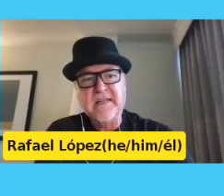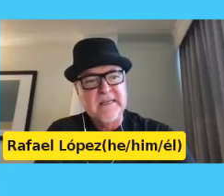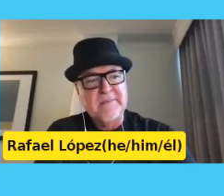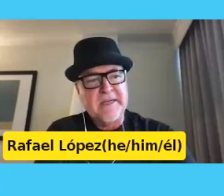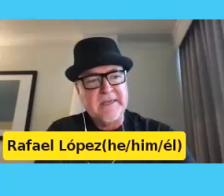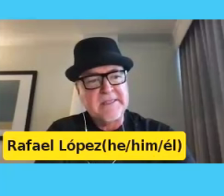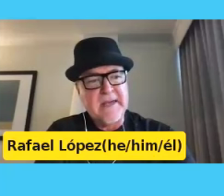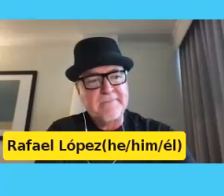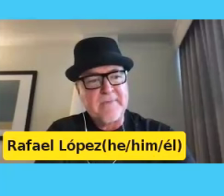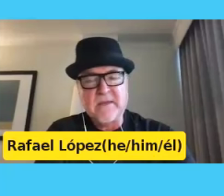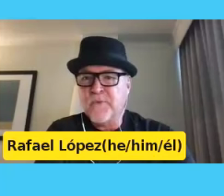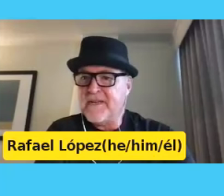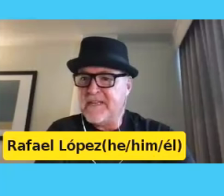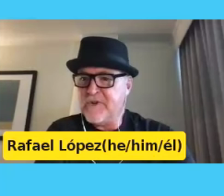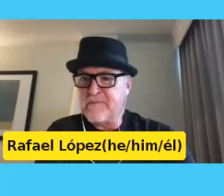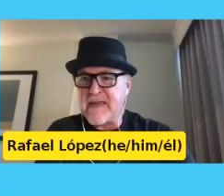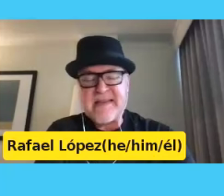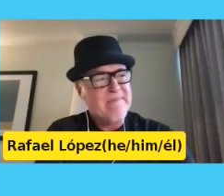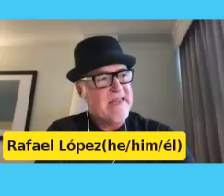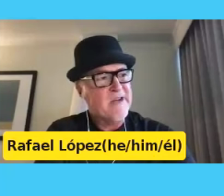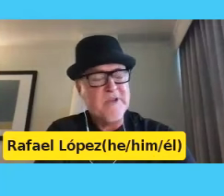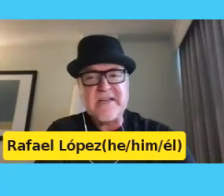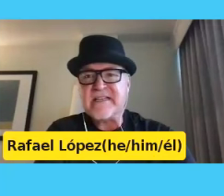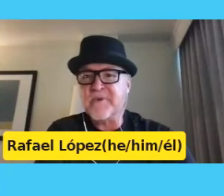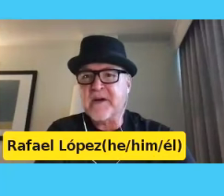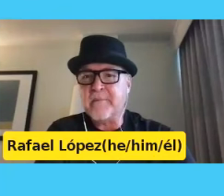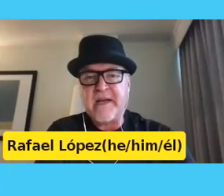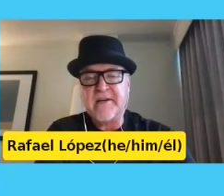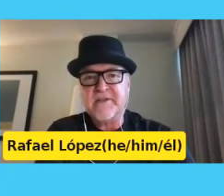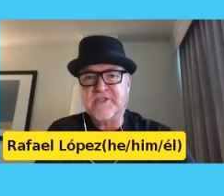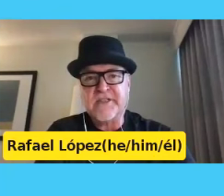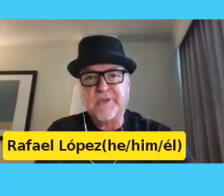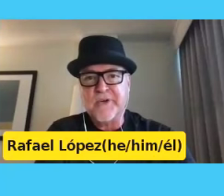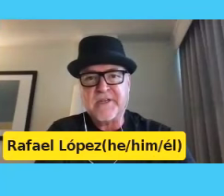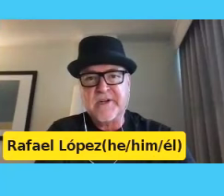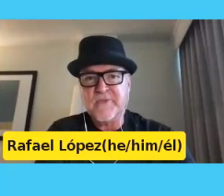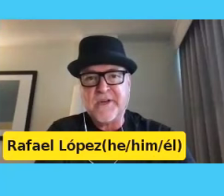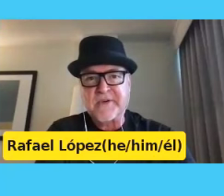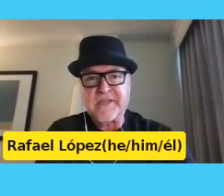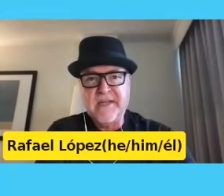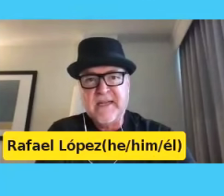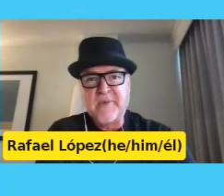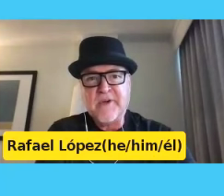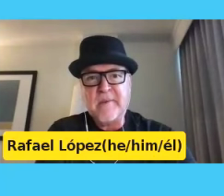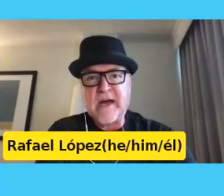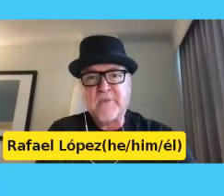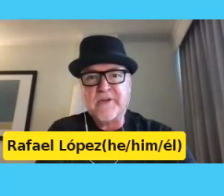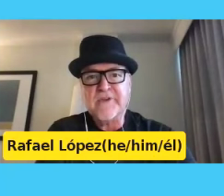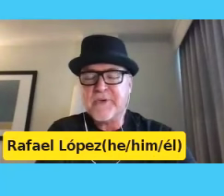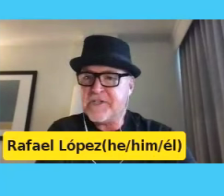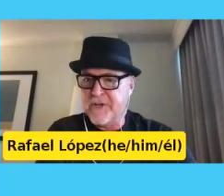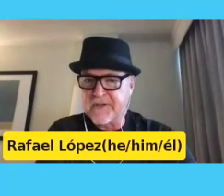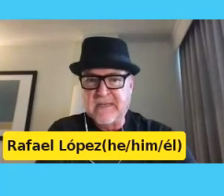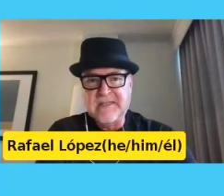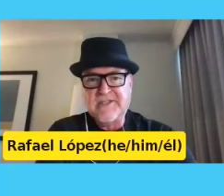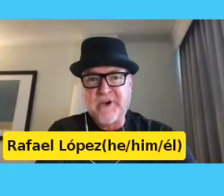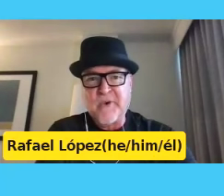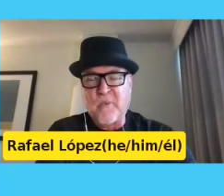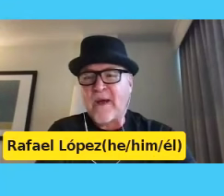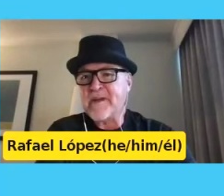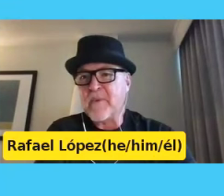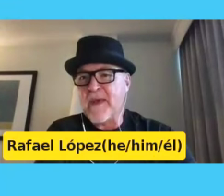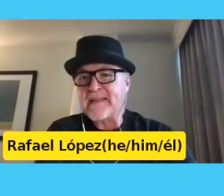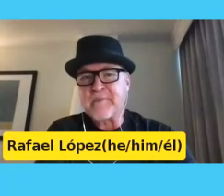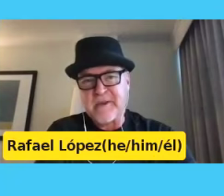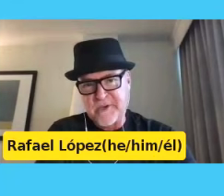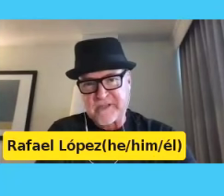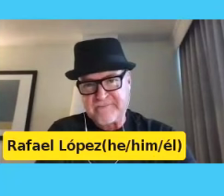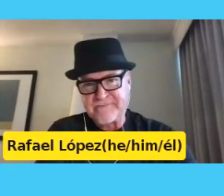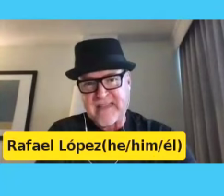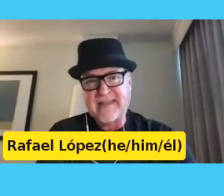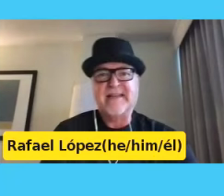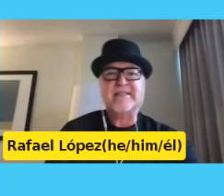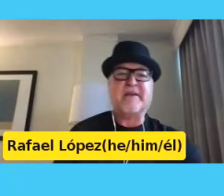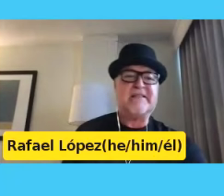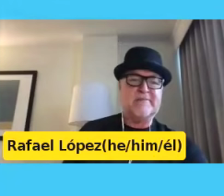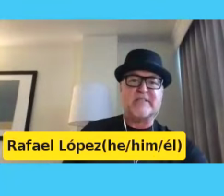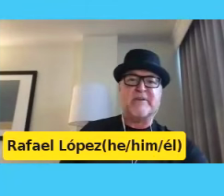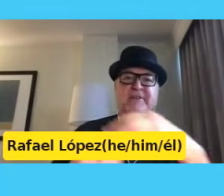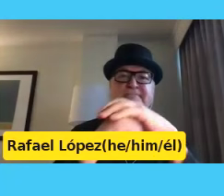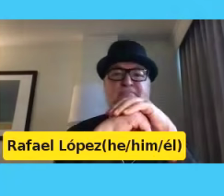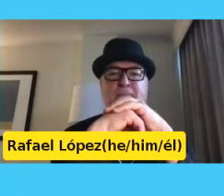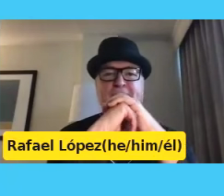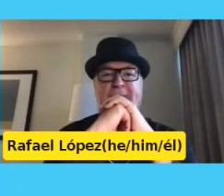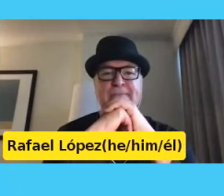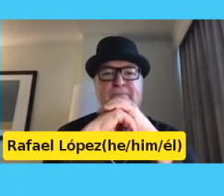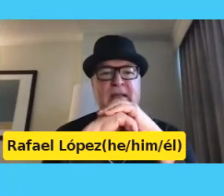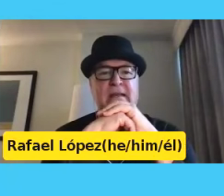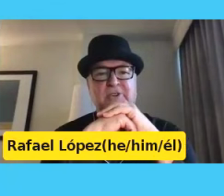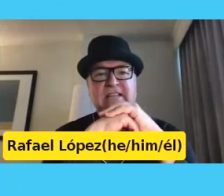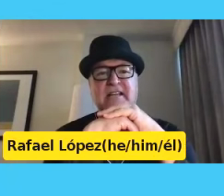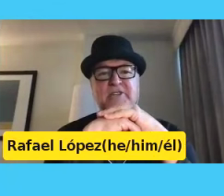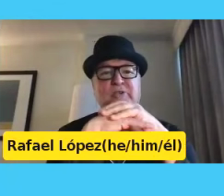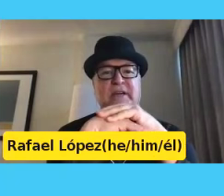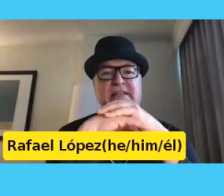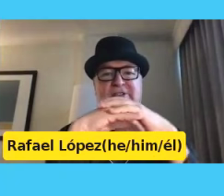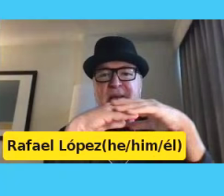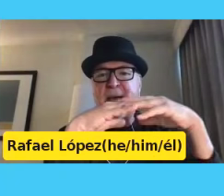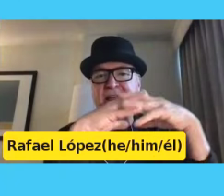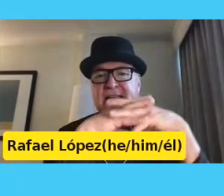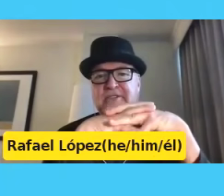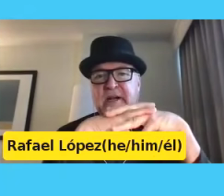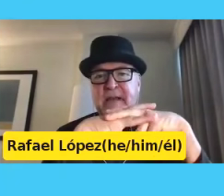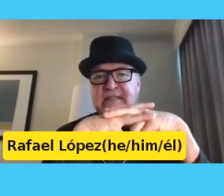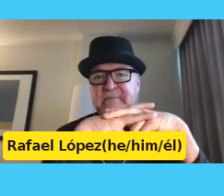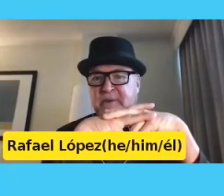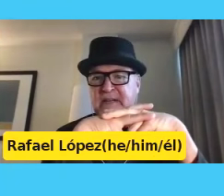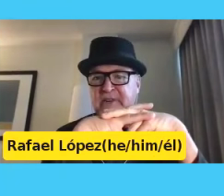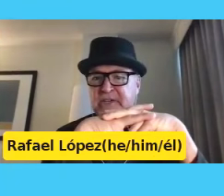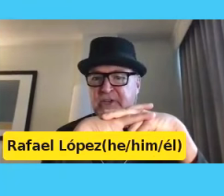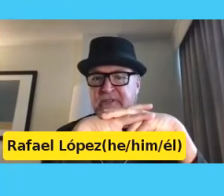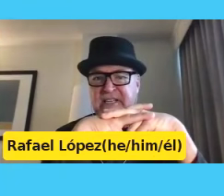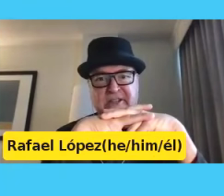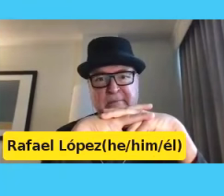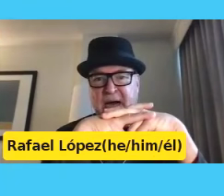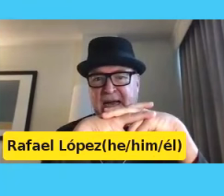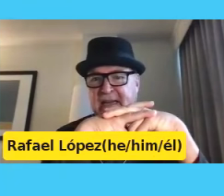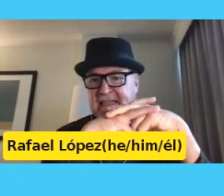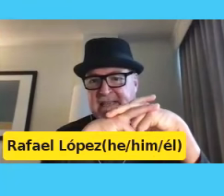friends. They continued to be very good friends because they spent a couple of days painting together with me. I think this is what it all about. It really not about painting a beautiful picture, community mural is about bringing the community together. It's a great